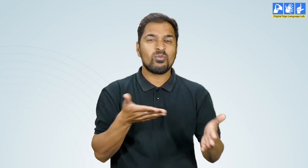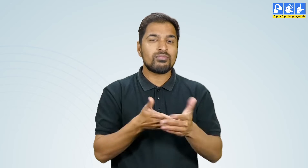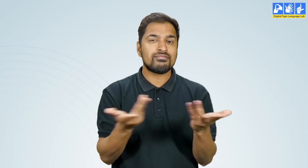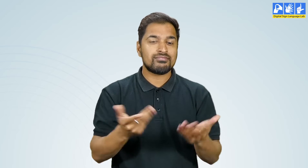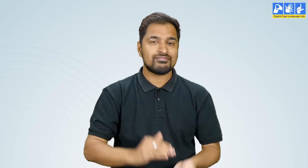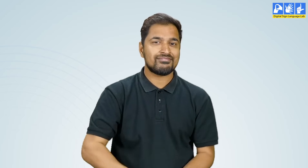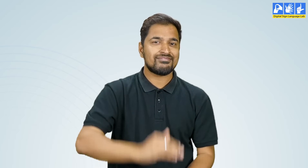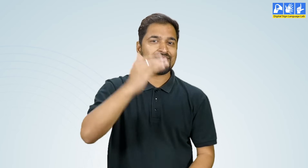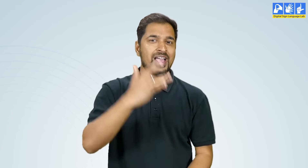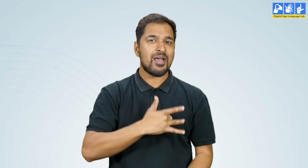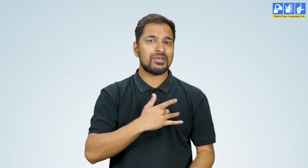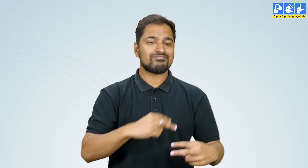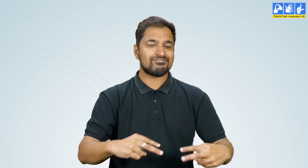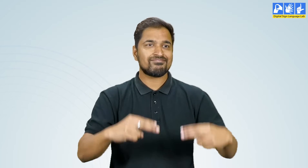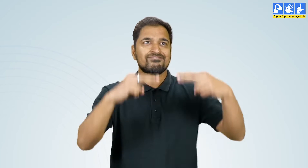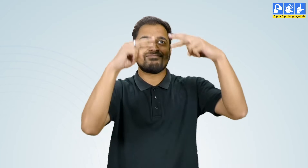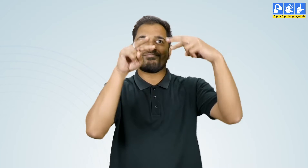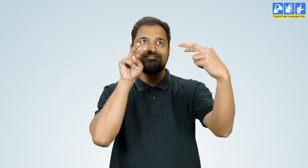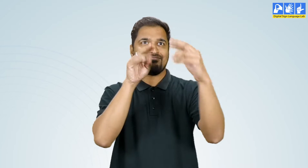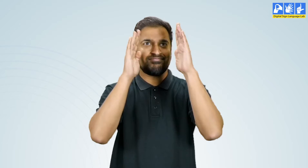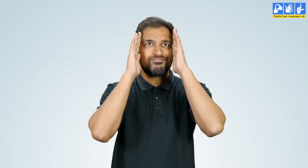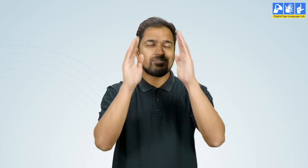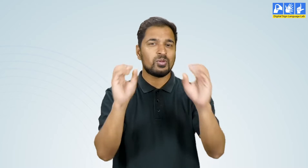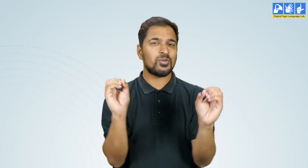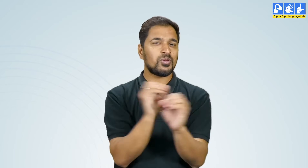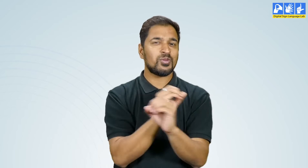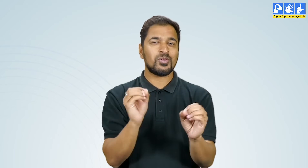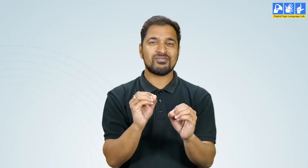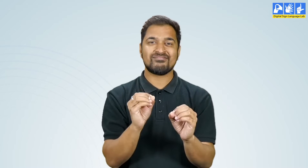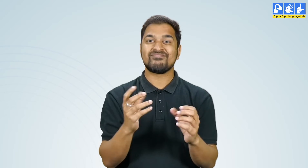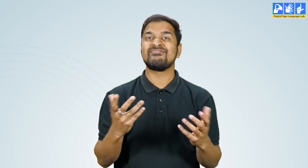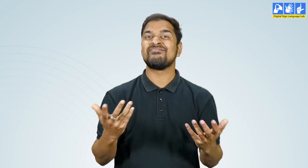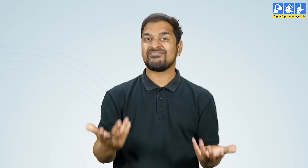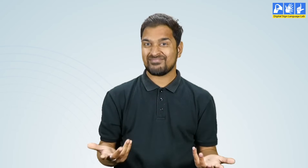The child will face a barrier because of not having a habit paying attention towards the person.